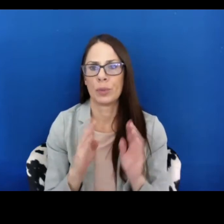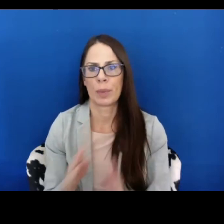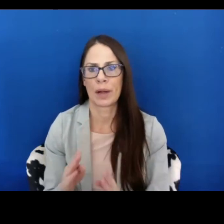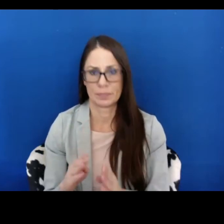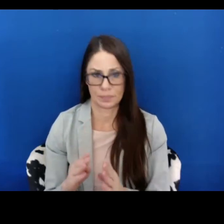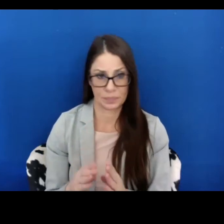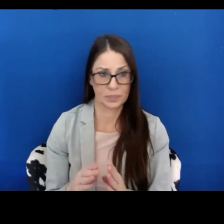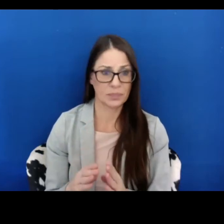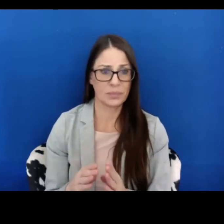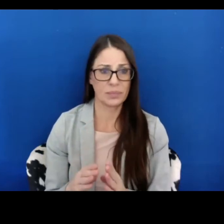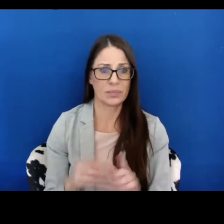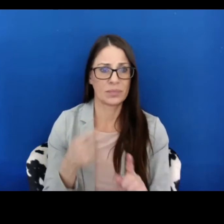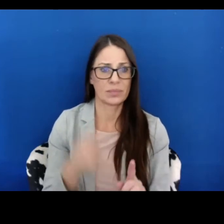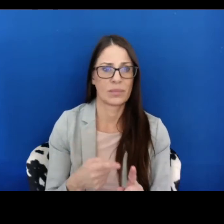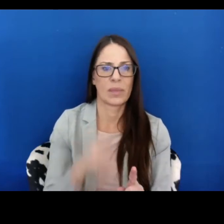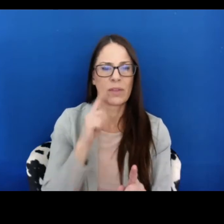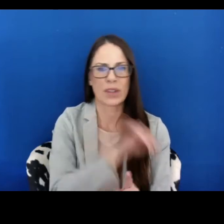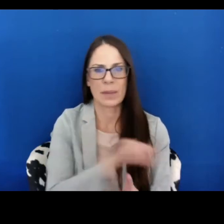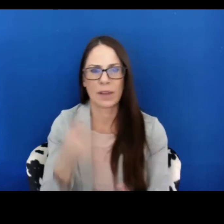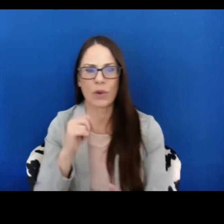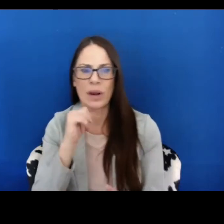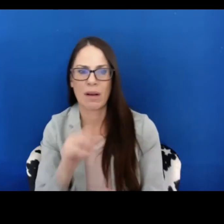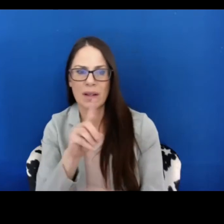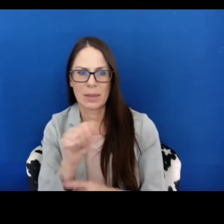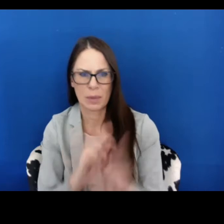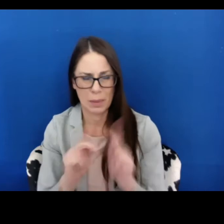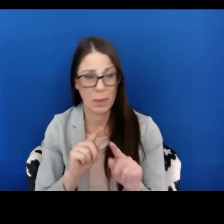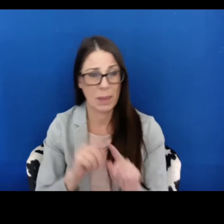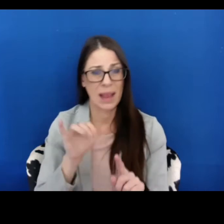for non disabled people. 15:22:52 But this means that non disabled